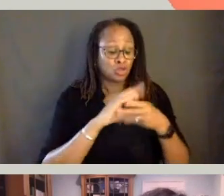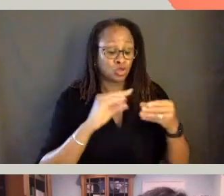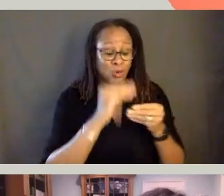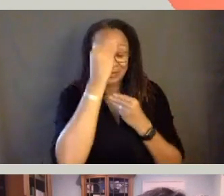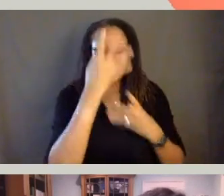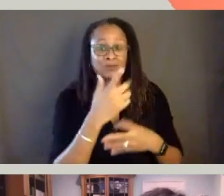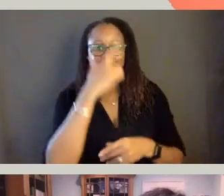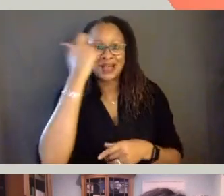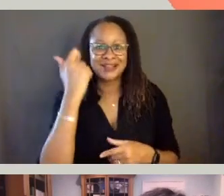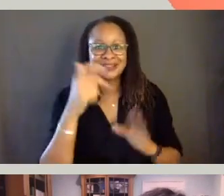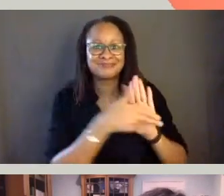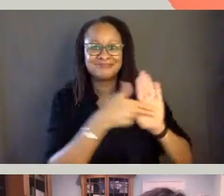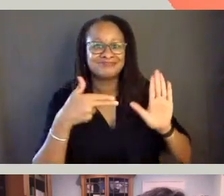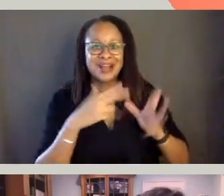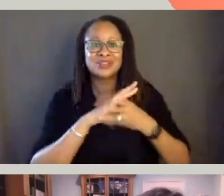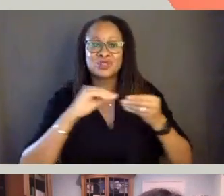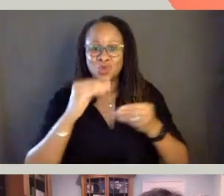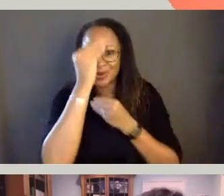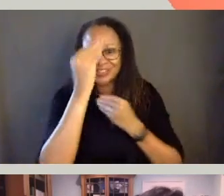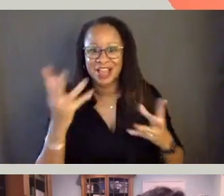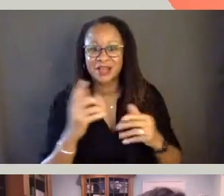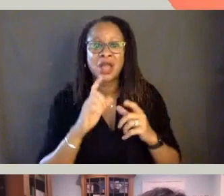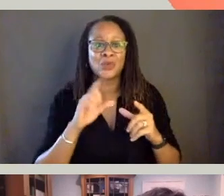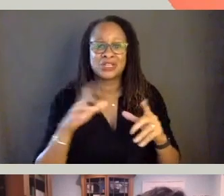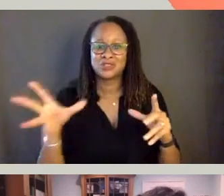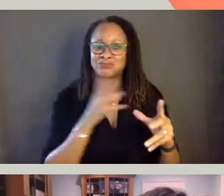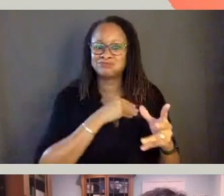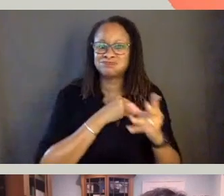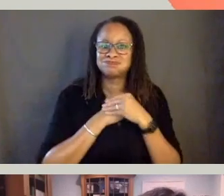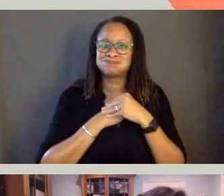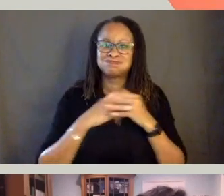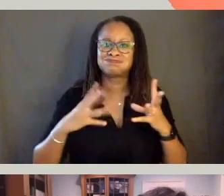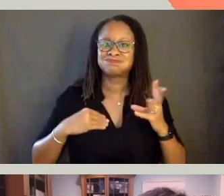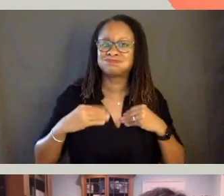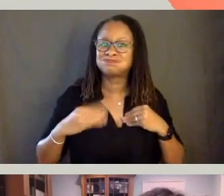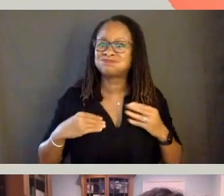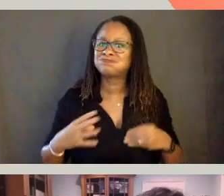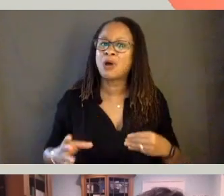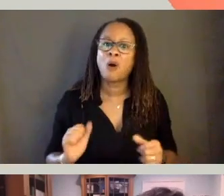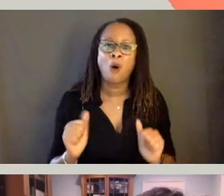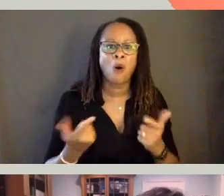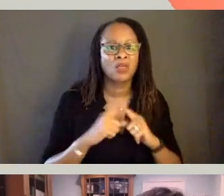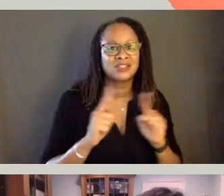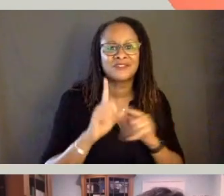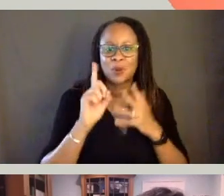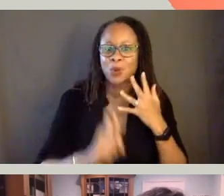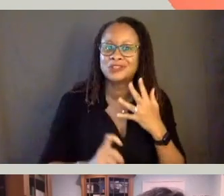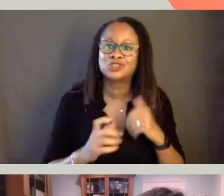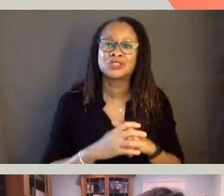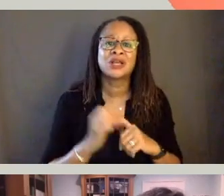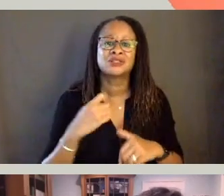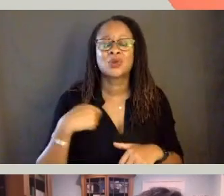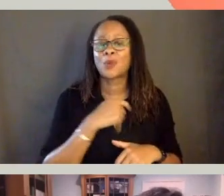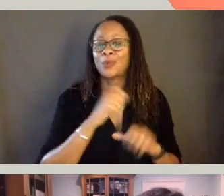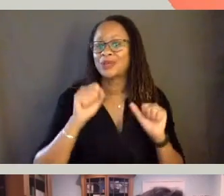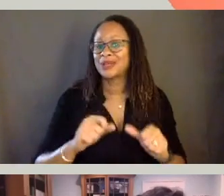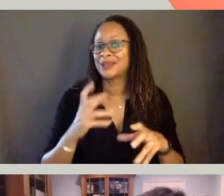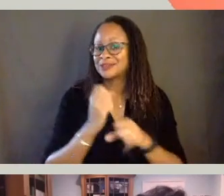I think we gotta embrace the whole like gamut of questions so that we can get to a better place